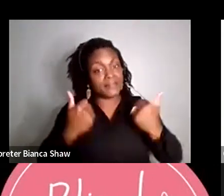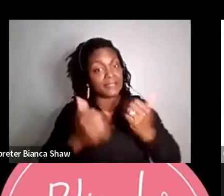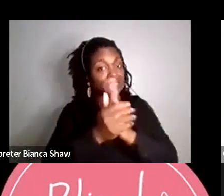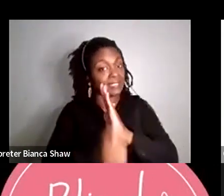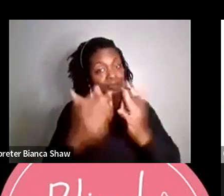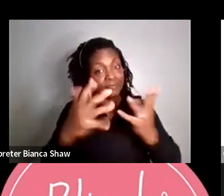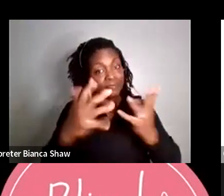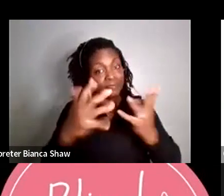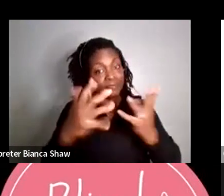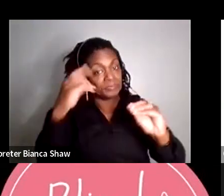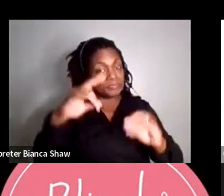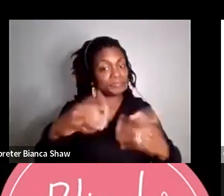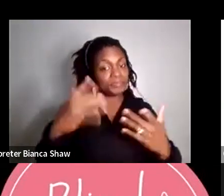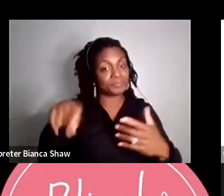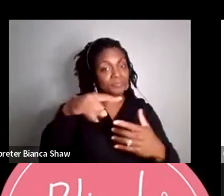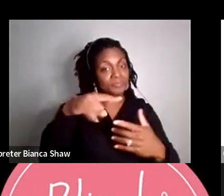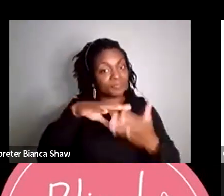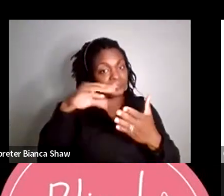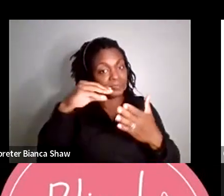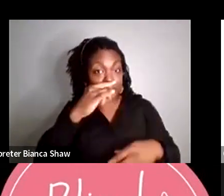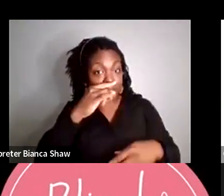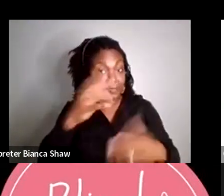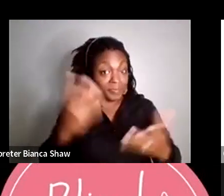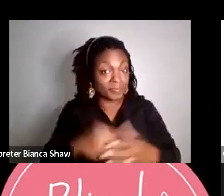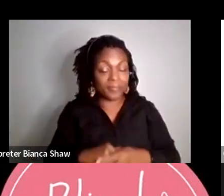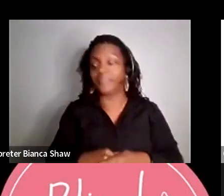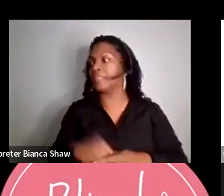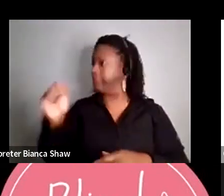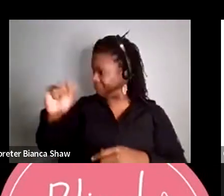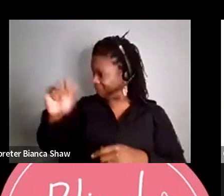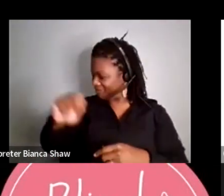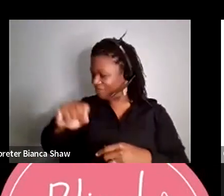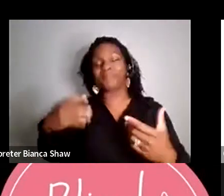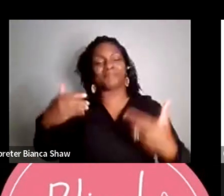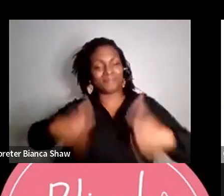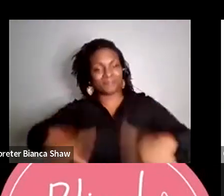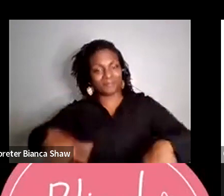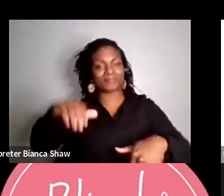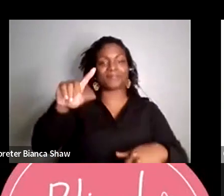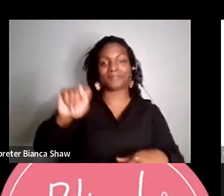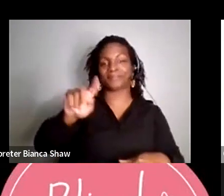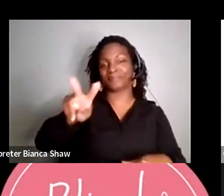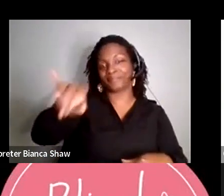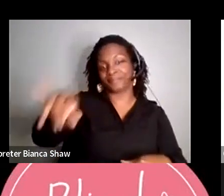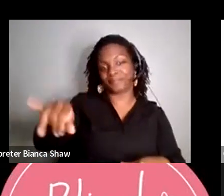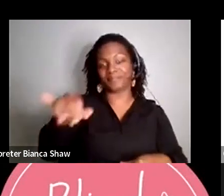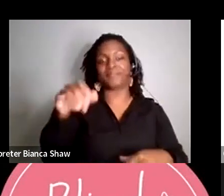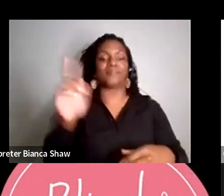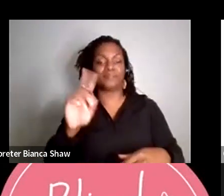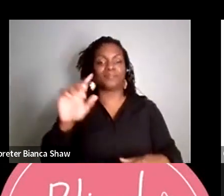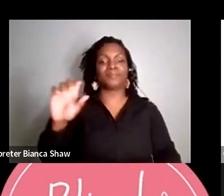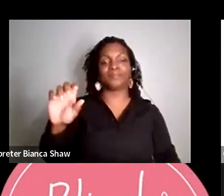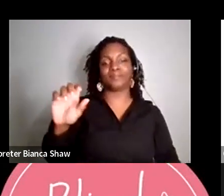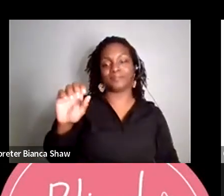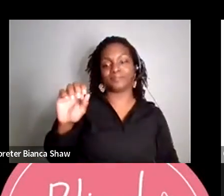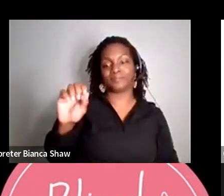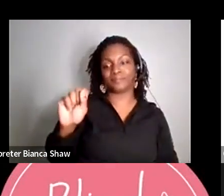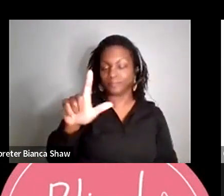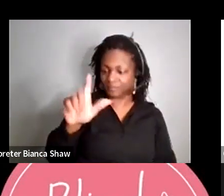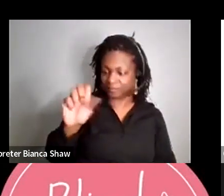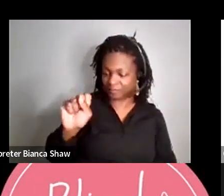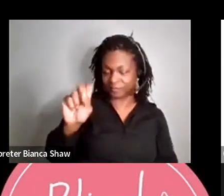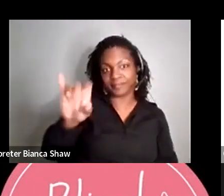Sure. Oh, well, first of all, just introduce vessel Manning Son Emmanuel i'm a tpi at Lsbi work there about 7 years now.